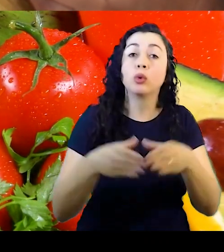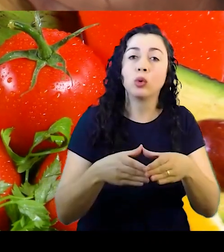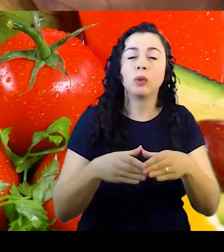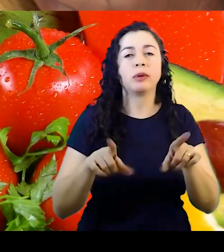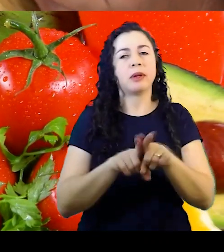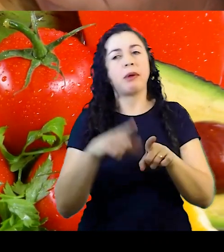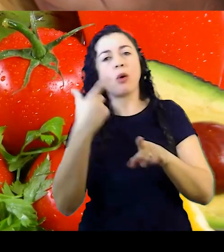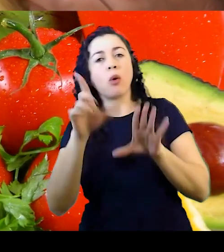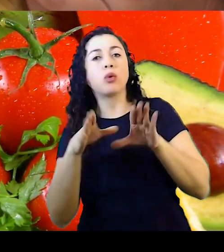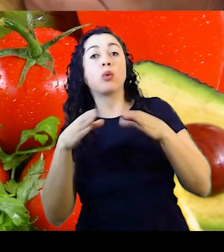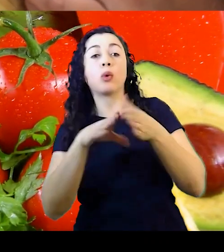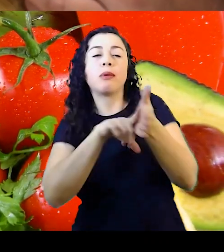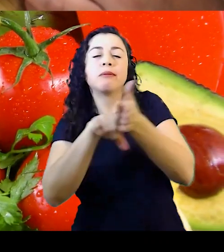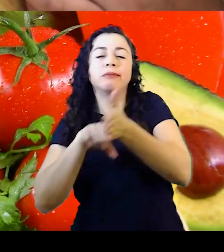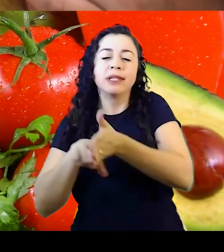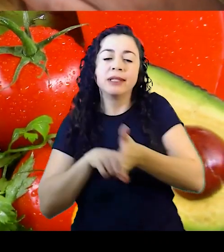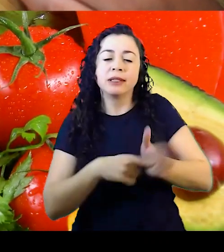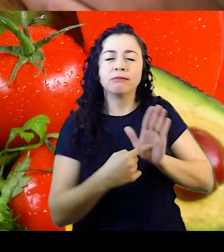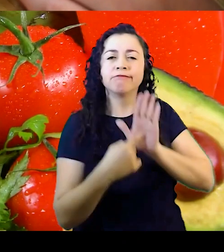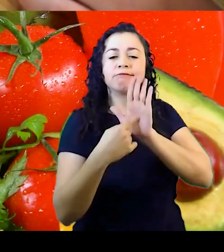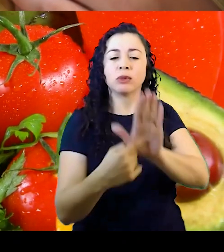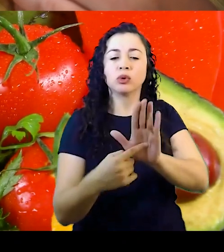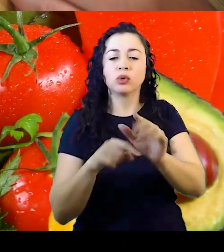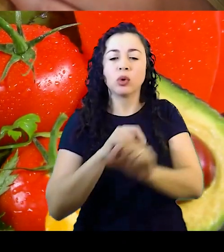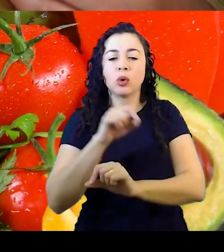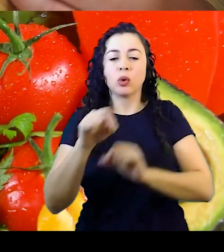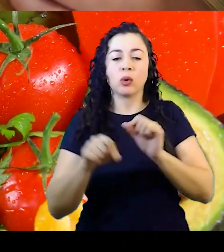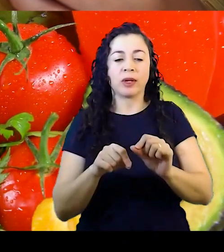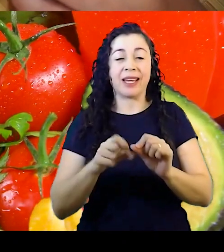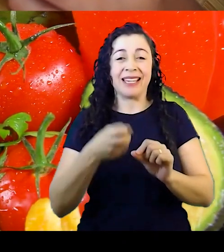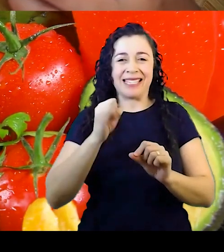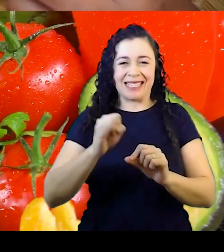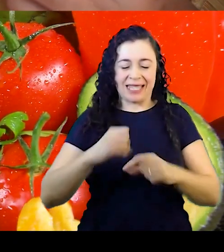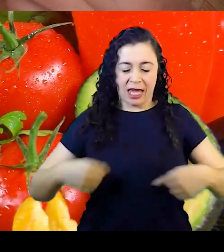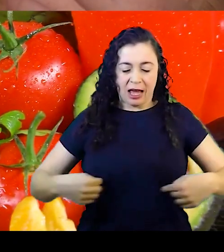research groups, have already shown that changes in the microbiota may be